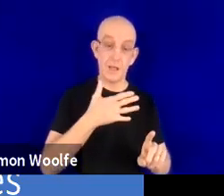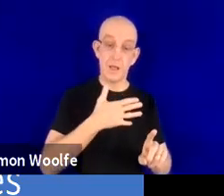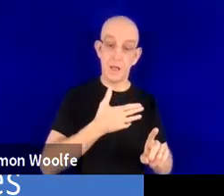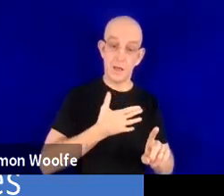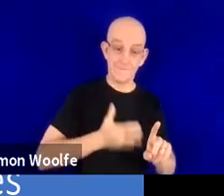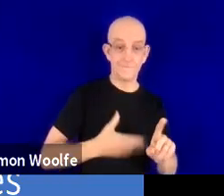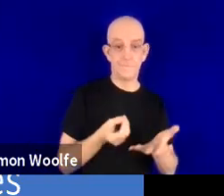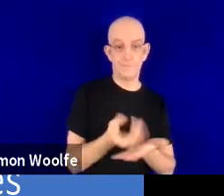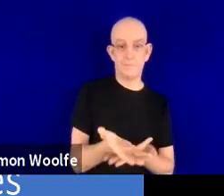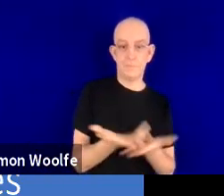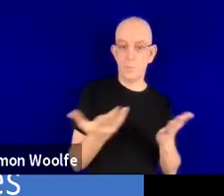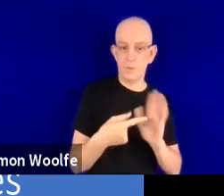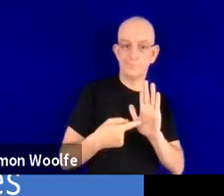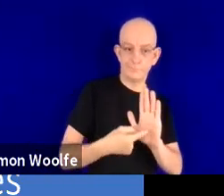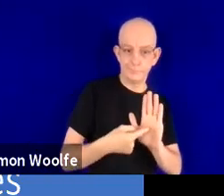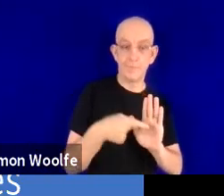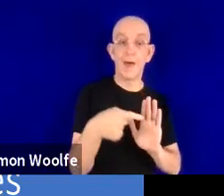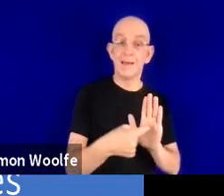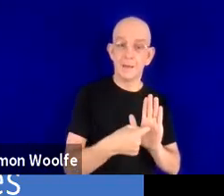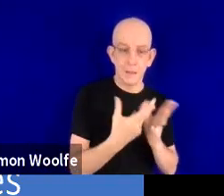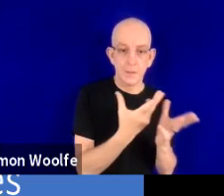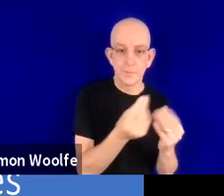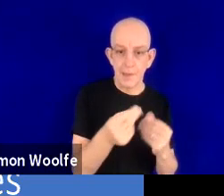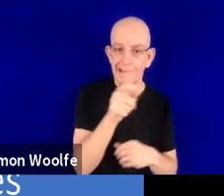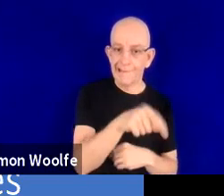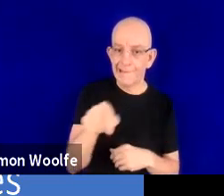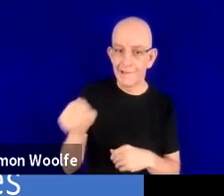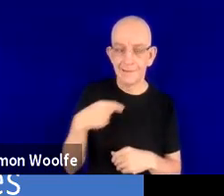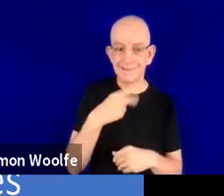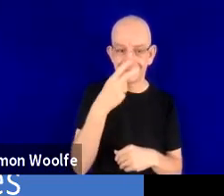fully for the weakness of the pre existing benefit in terms of adequacy